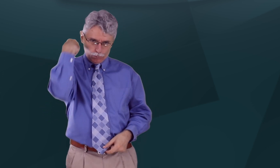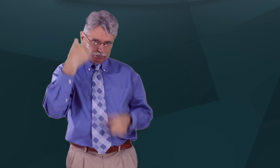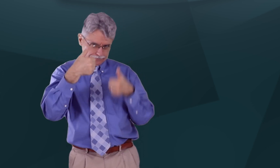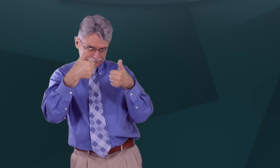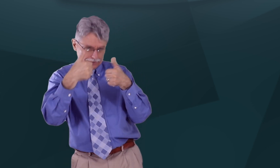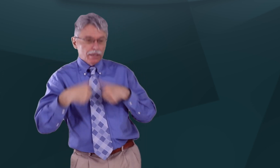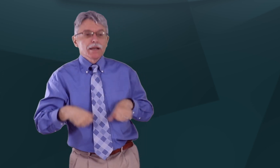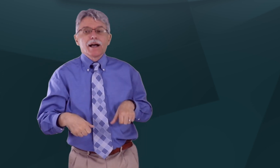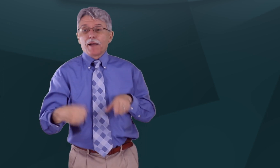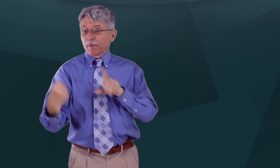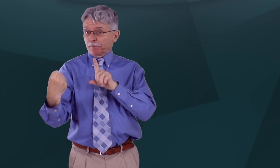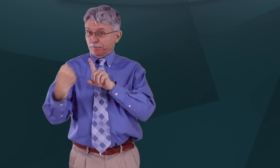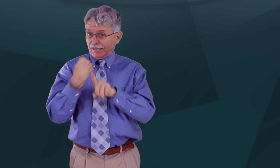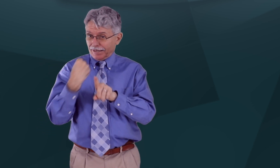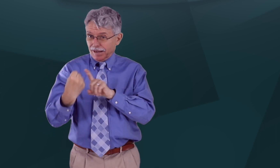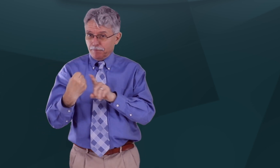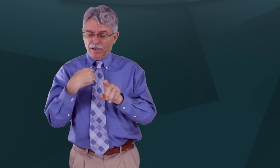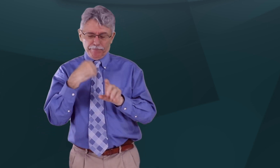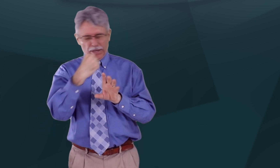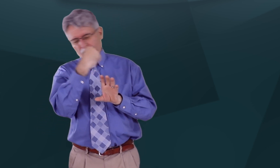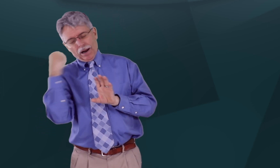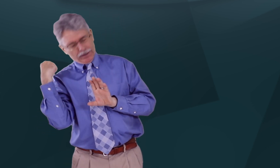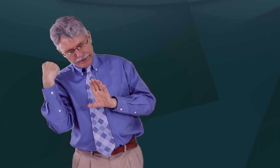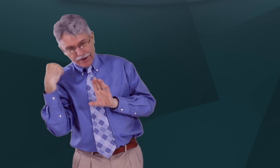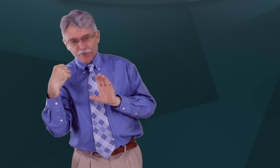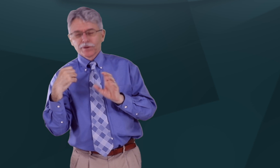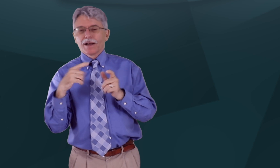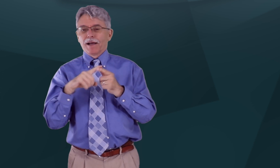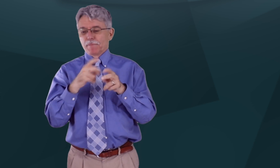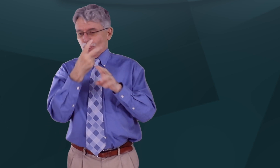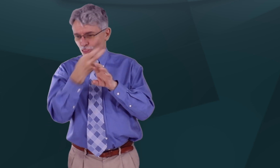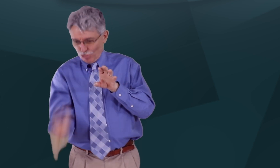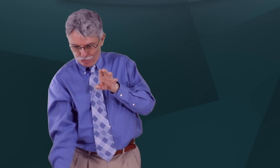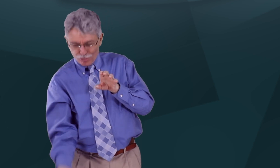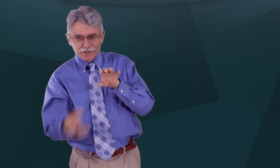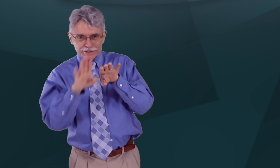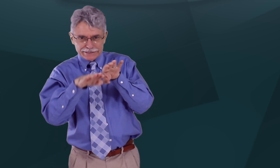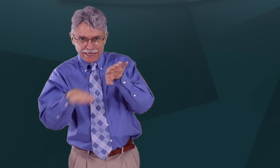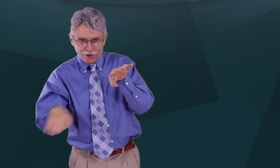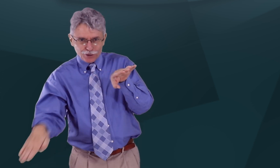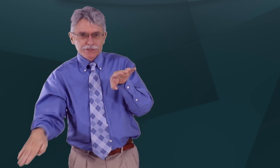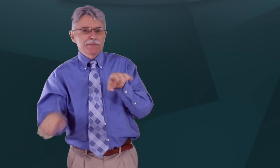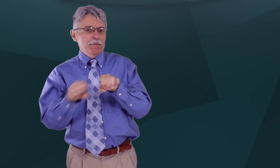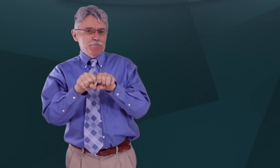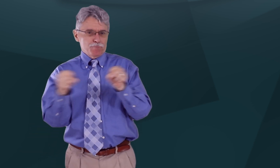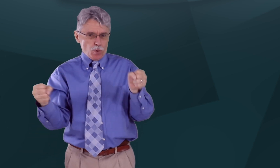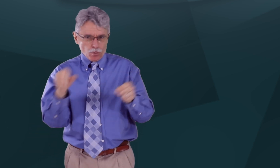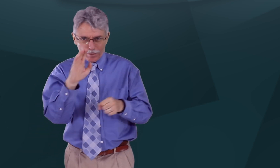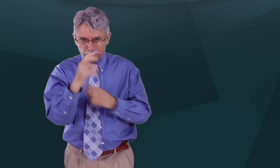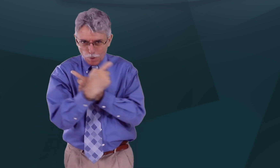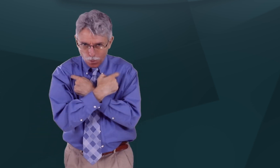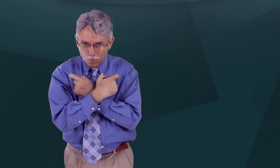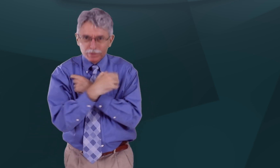But I've been shot at, I've been beaten up, I've been knocked out cold. I've been thrown down stairs. I've had broken bones.